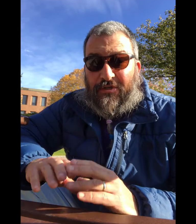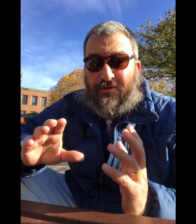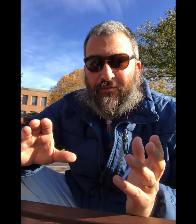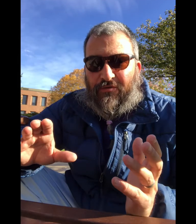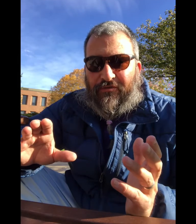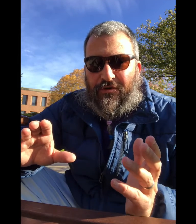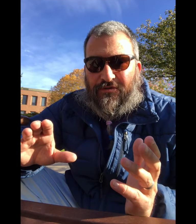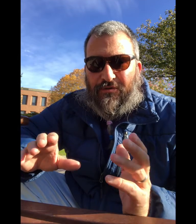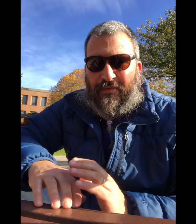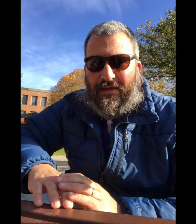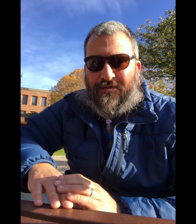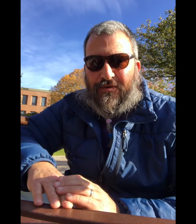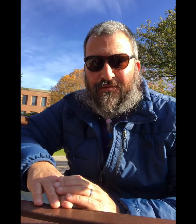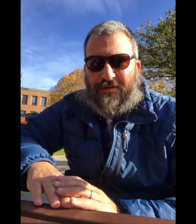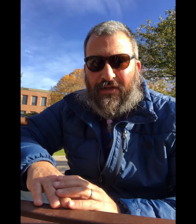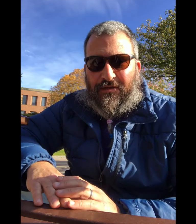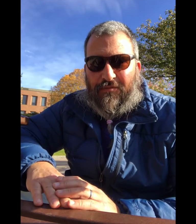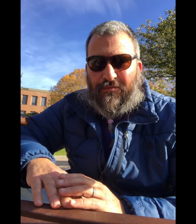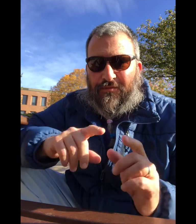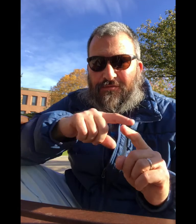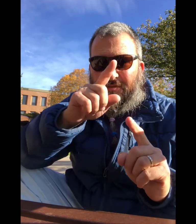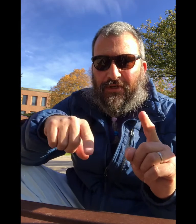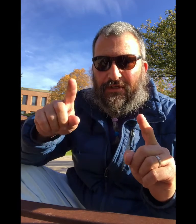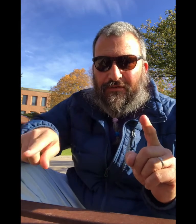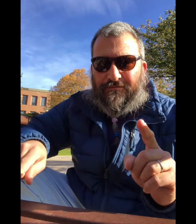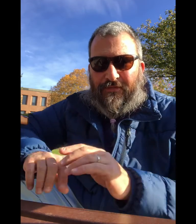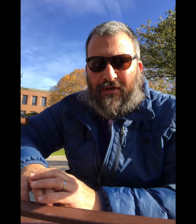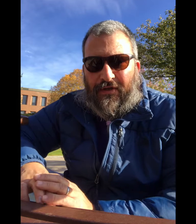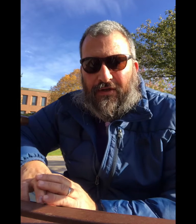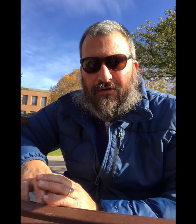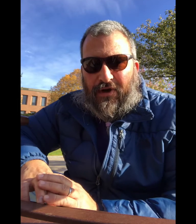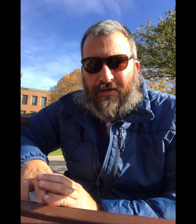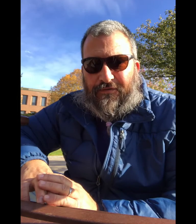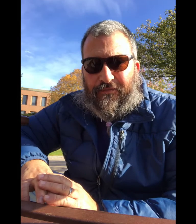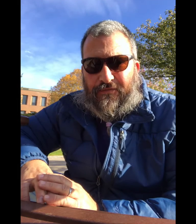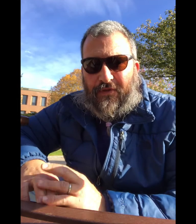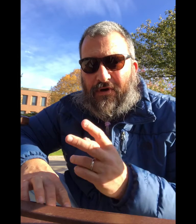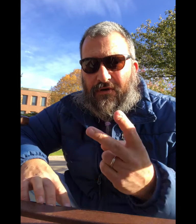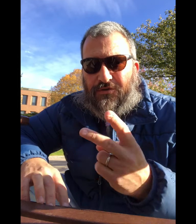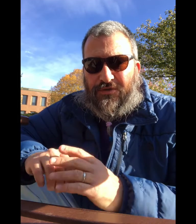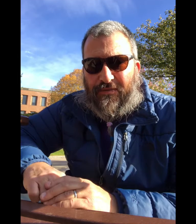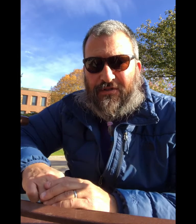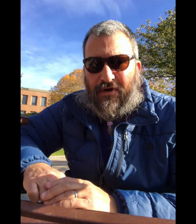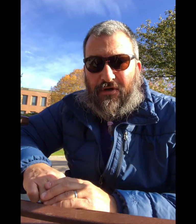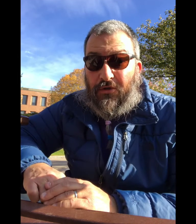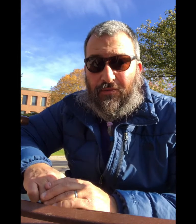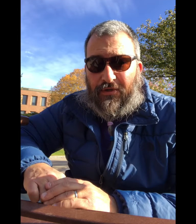Extrema refer to maximums and minimums in a graph. There are two types; there are global